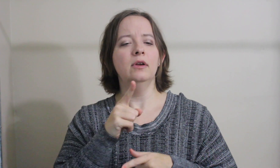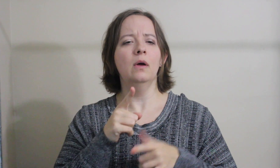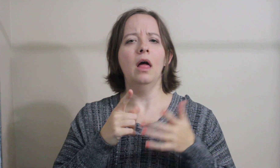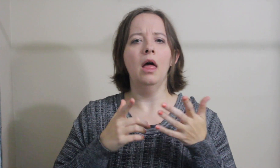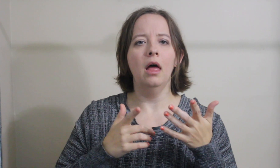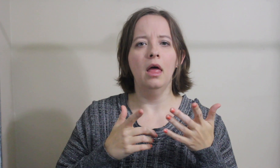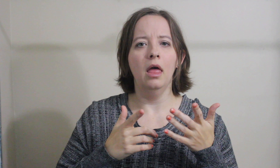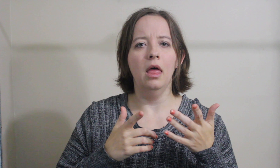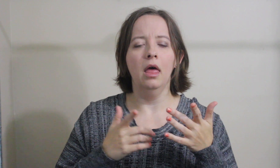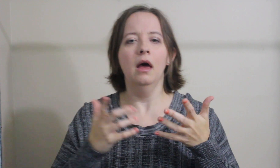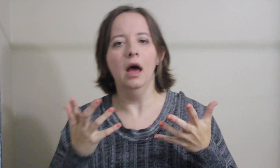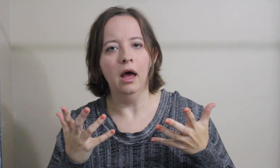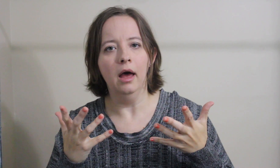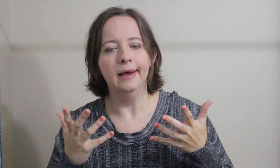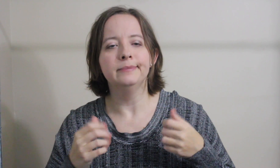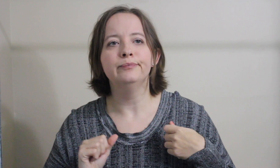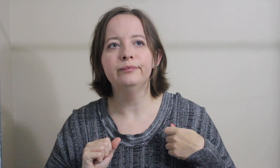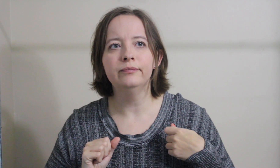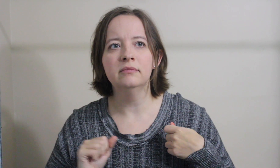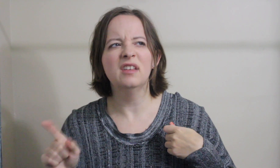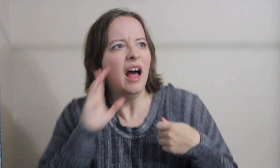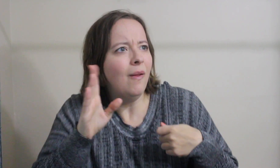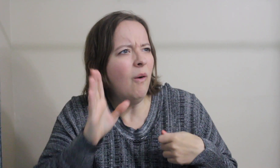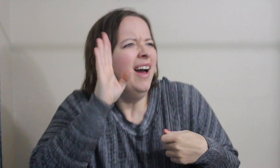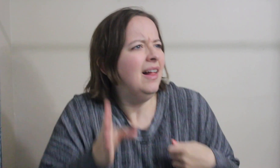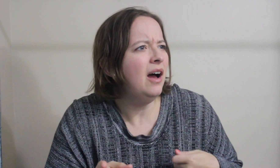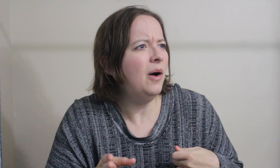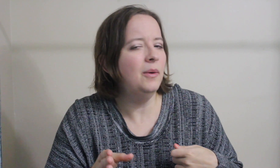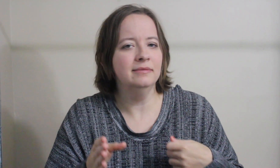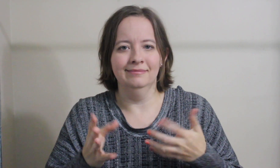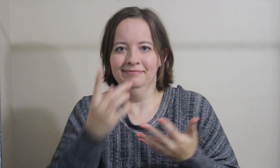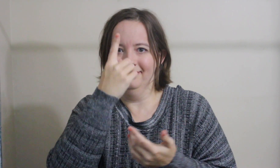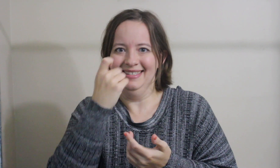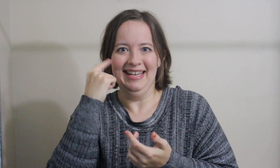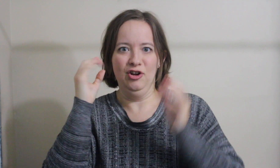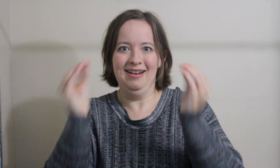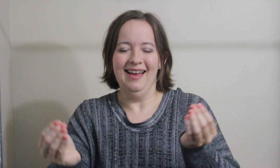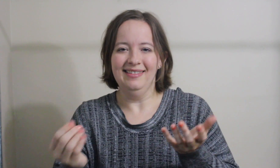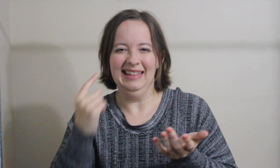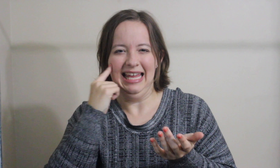So if you're hesitating, taking a long time with oh... oh. Someone's gonna be like "hello? hello?",